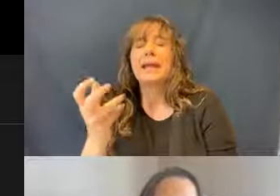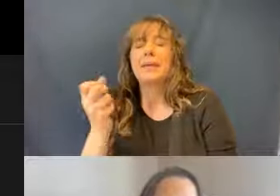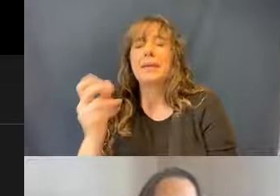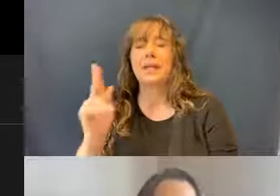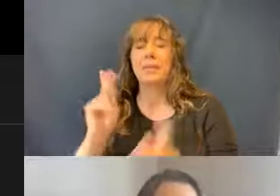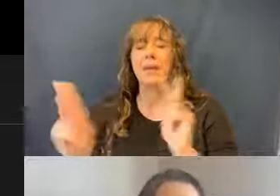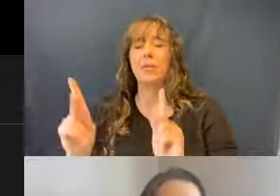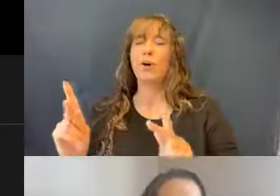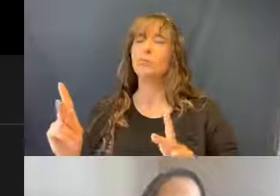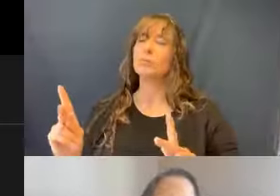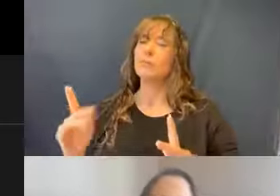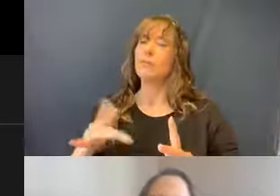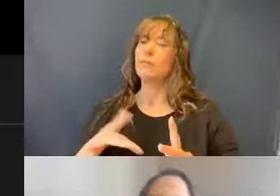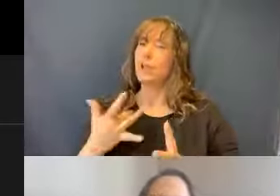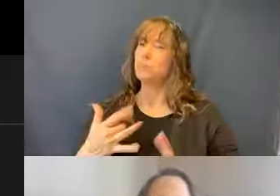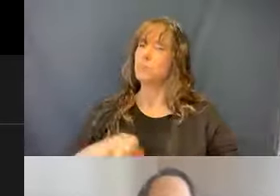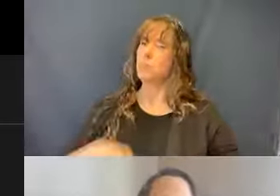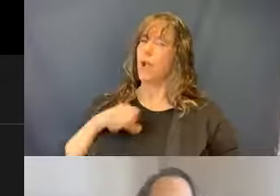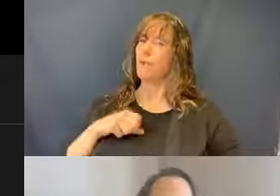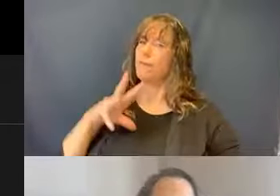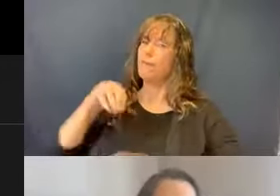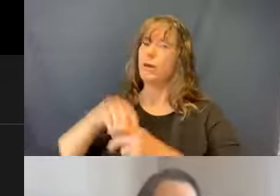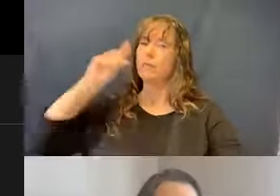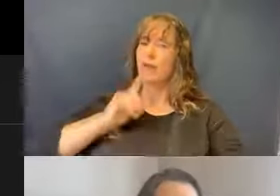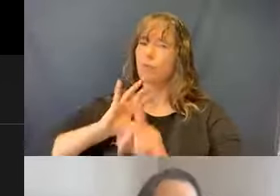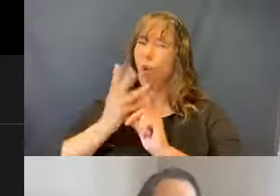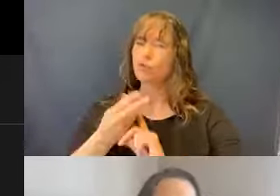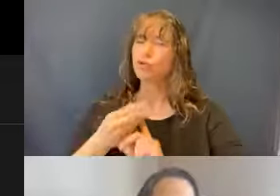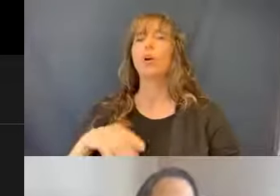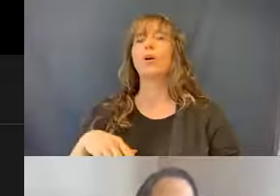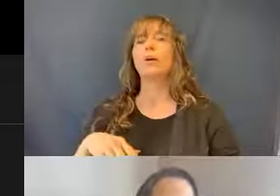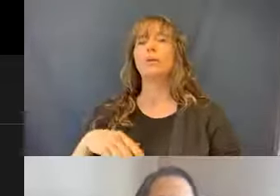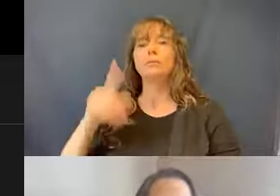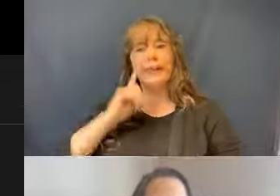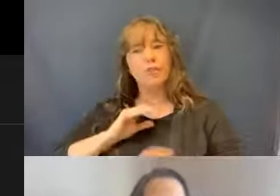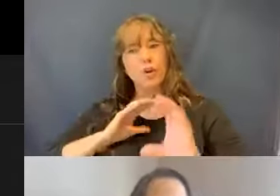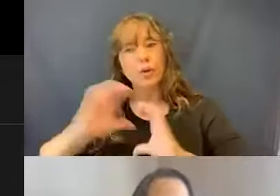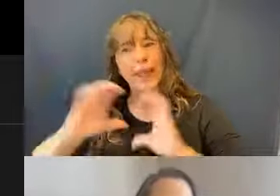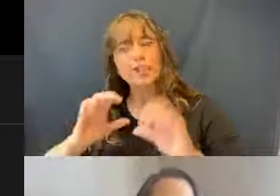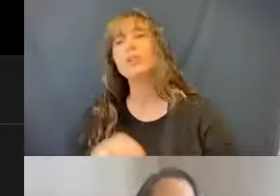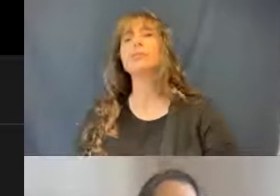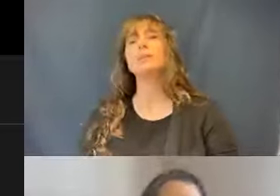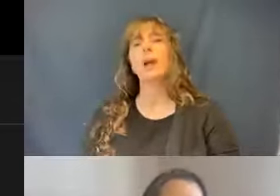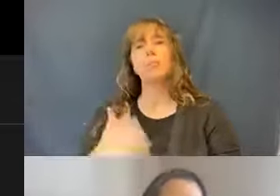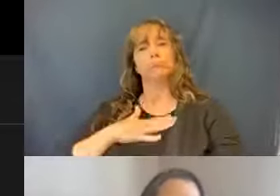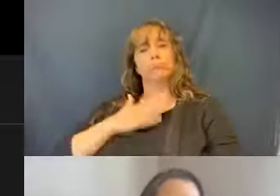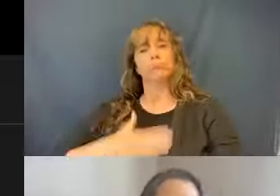in Deaf culture, Deaf communications, and in their deafness. There is a lot of benefit